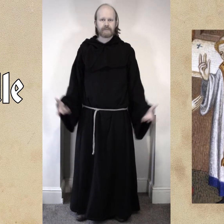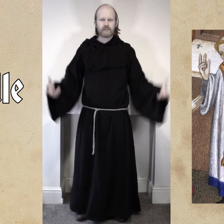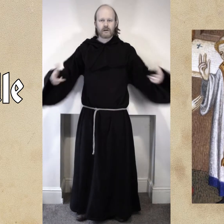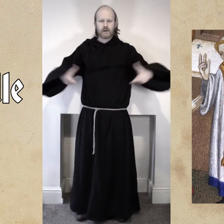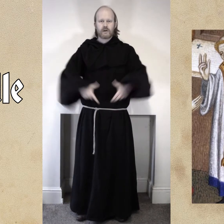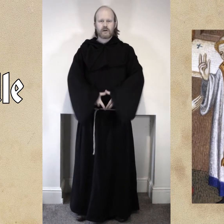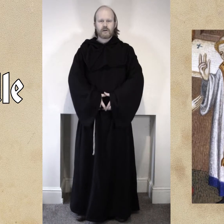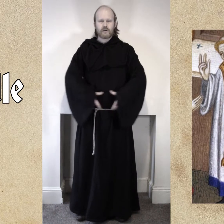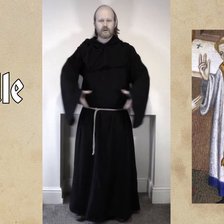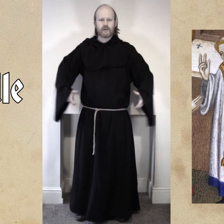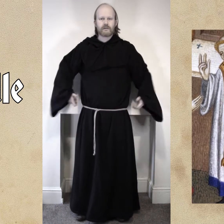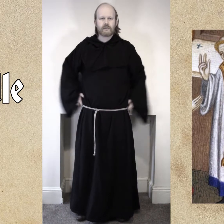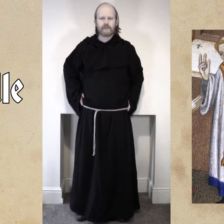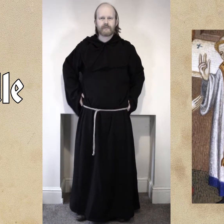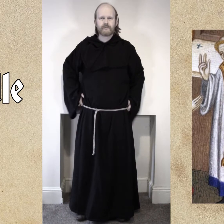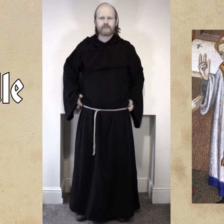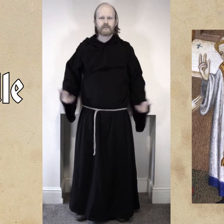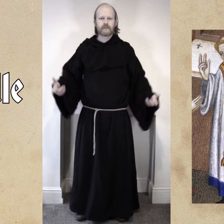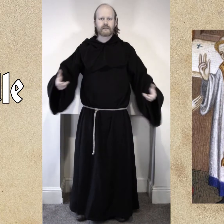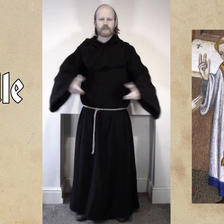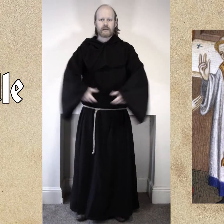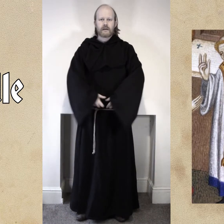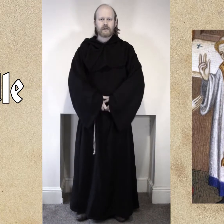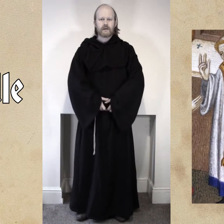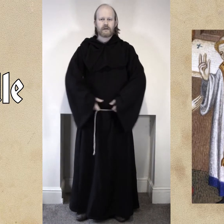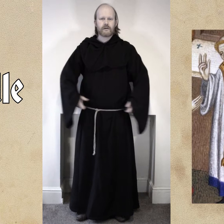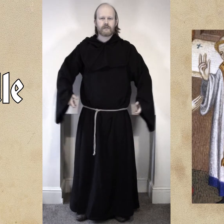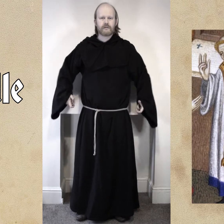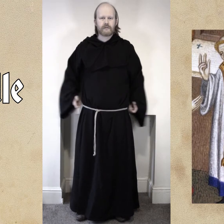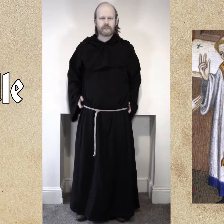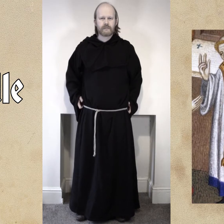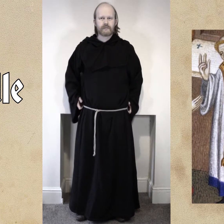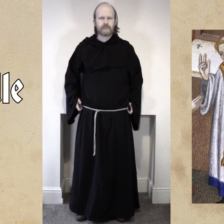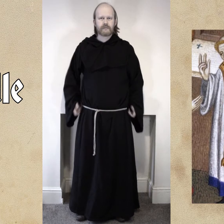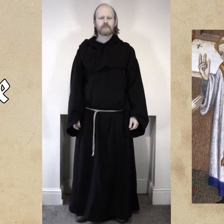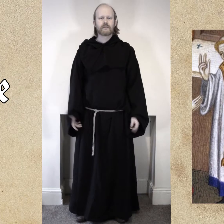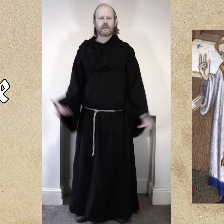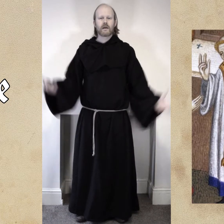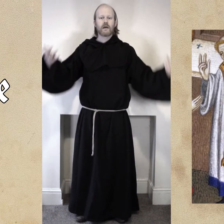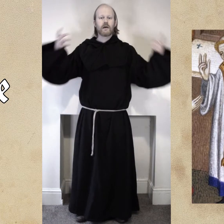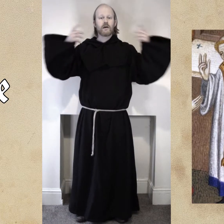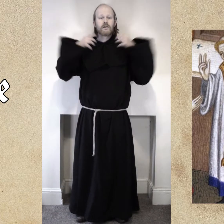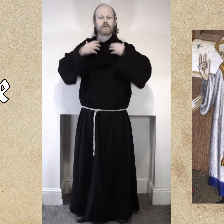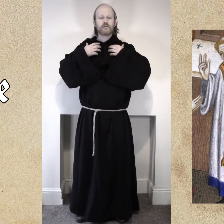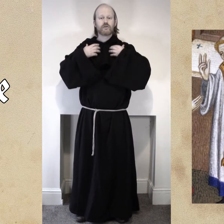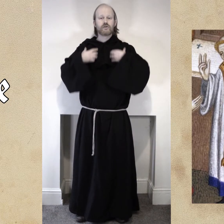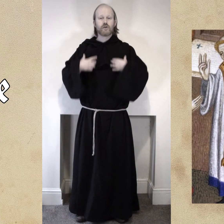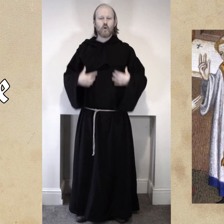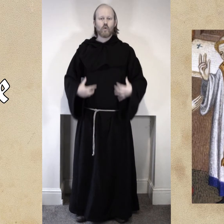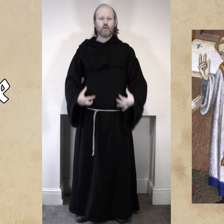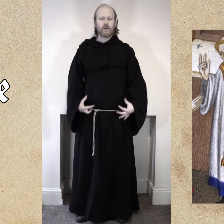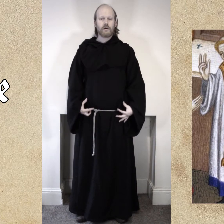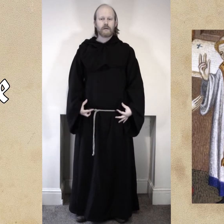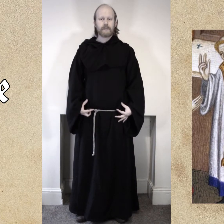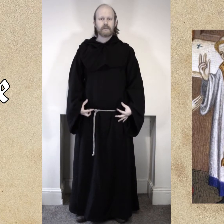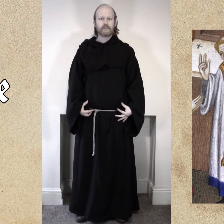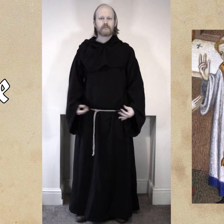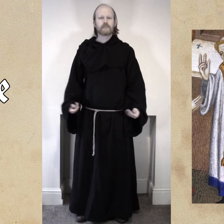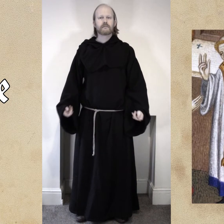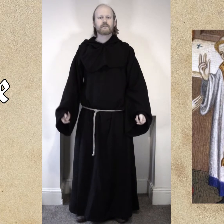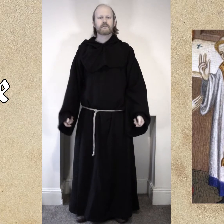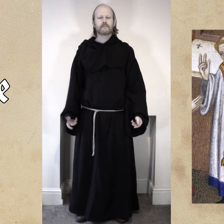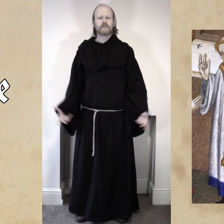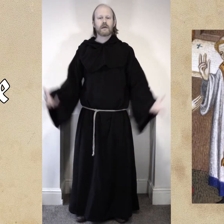the Girdle, and the Stole.